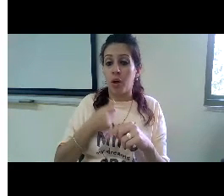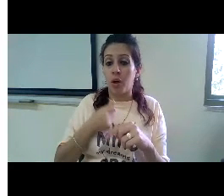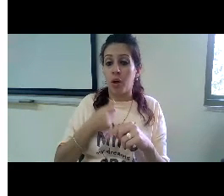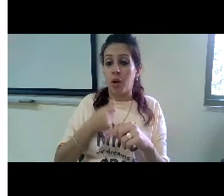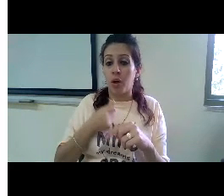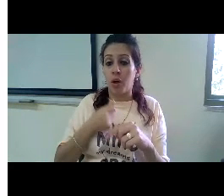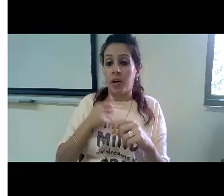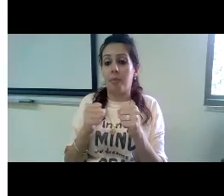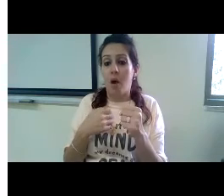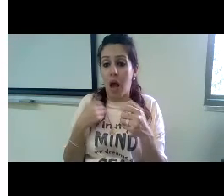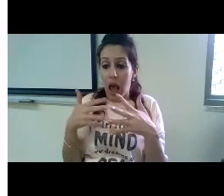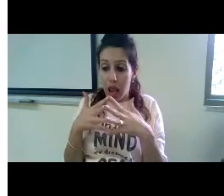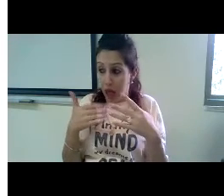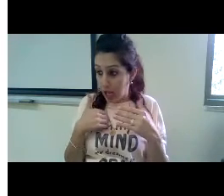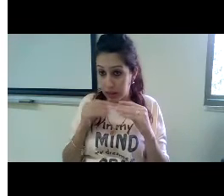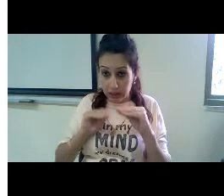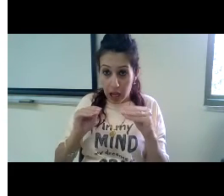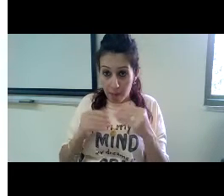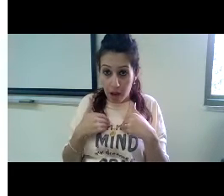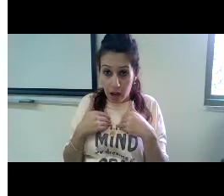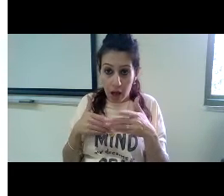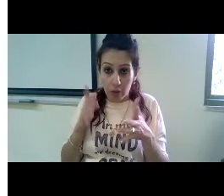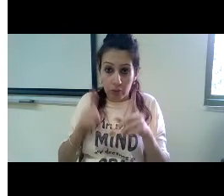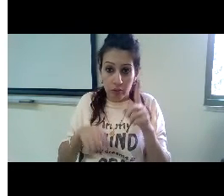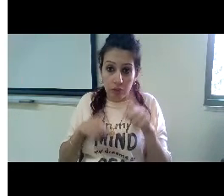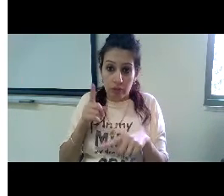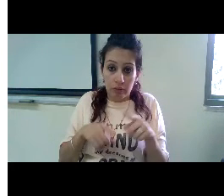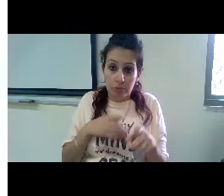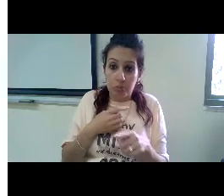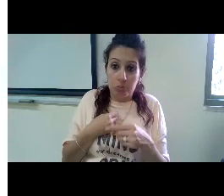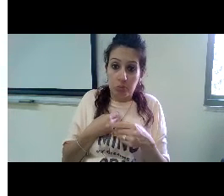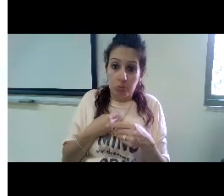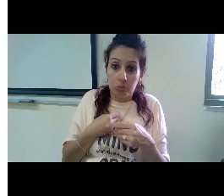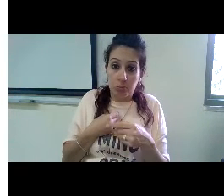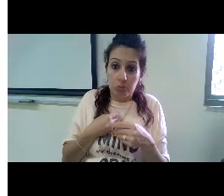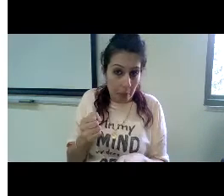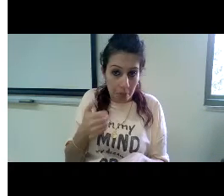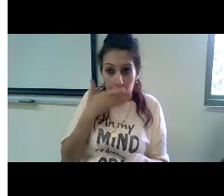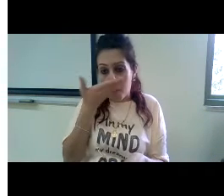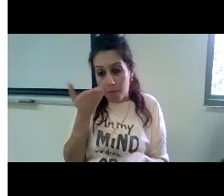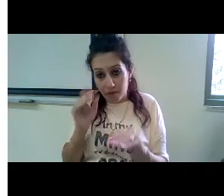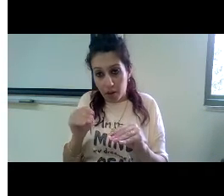of children, 24/7 even doing the short two months of school closures.